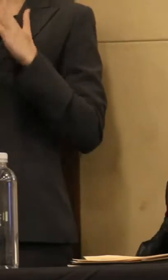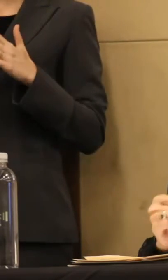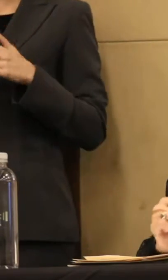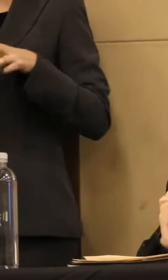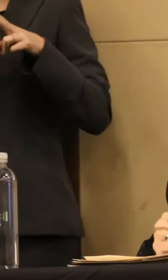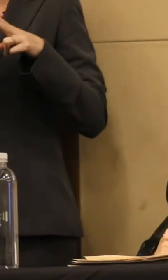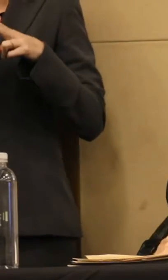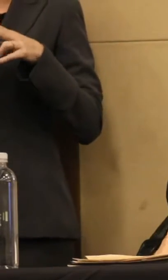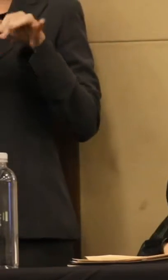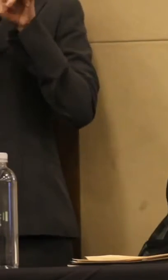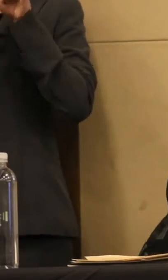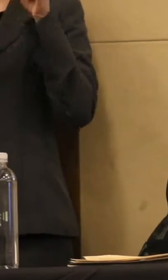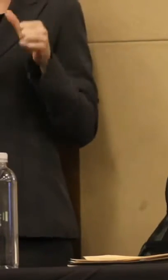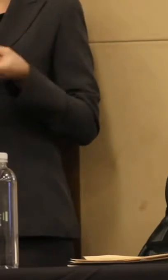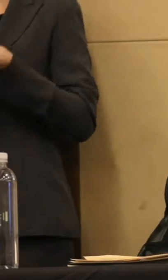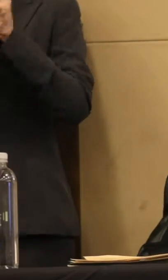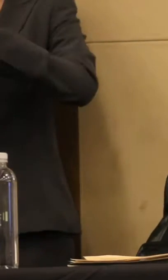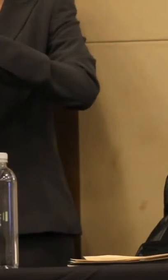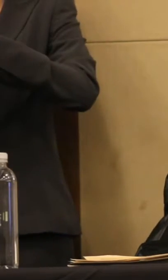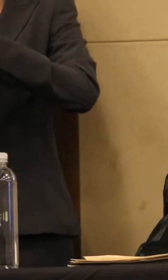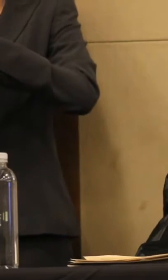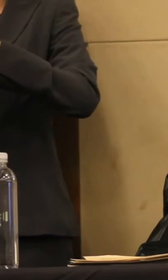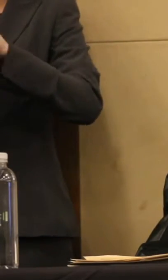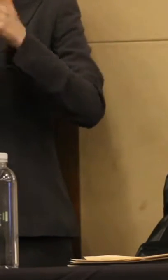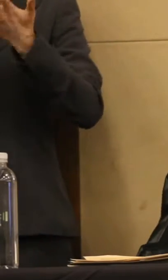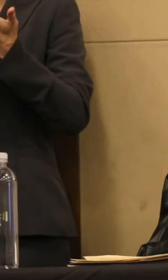Sometimes what drives systems change is policy improvements.